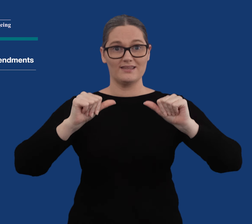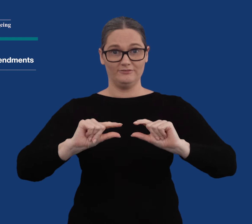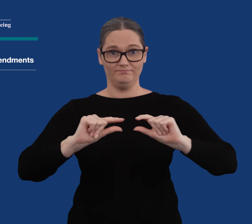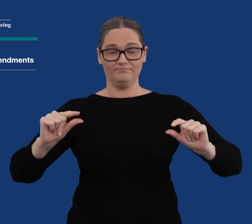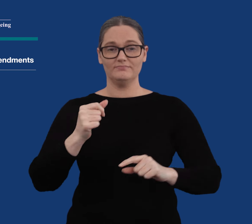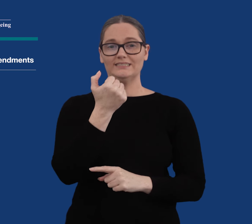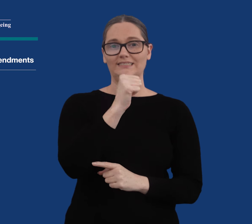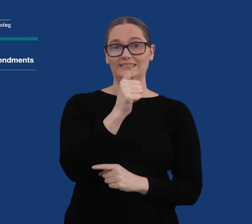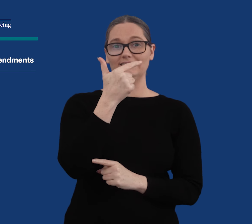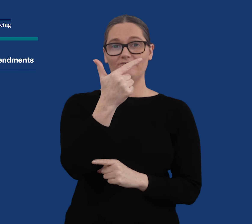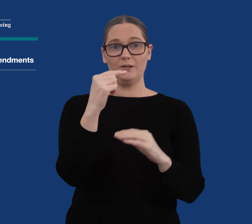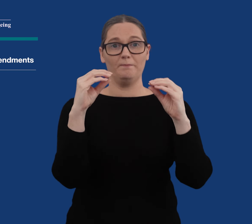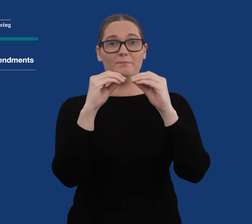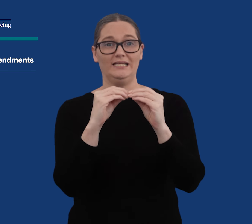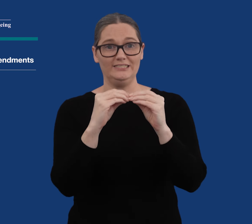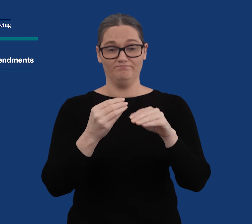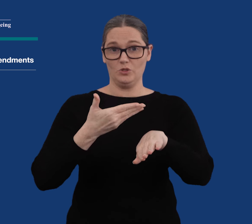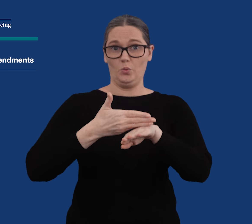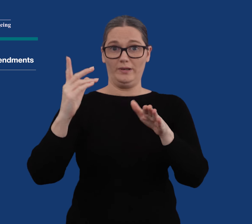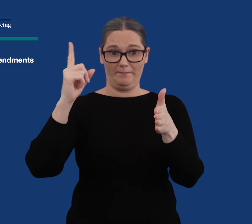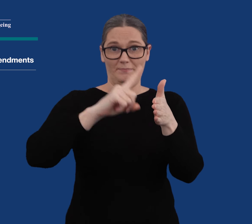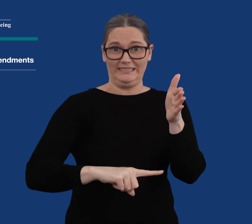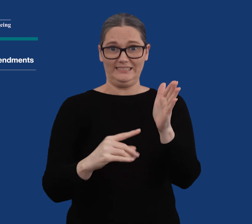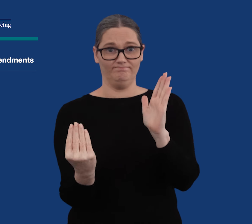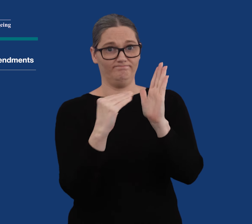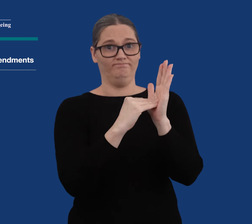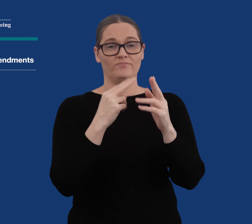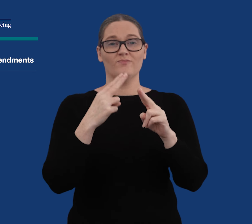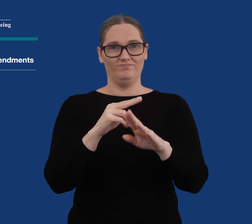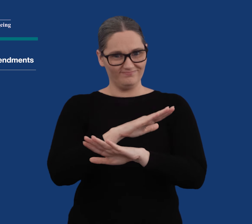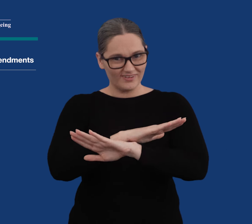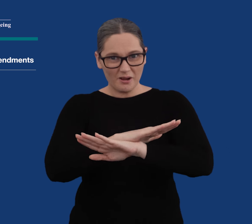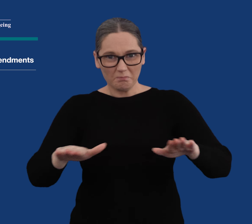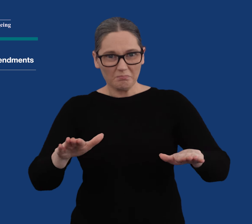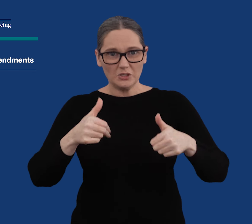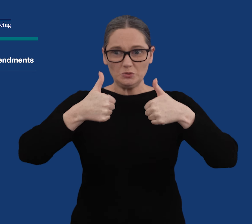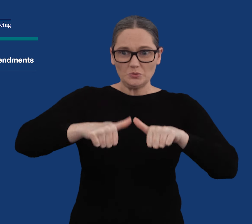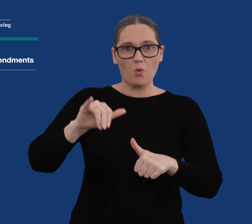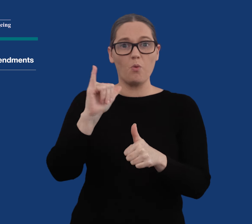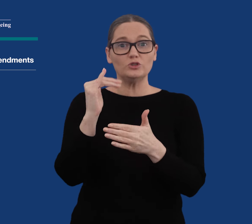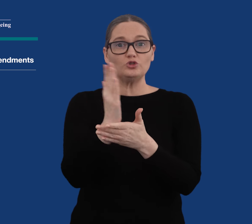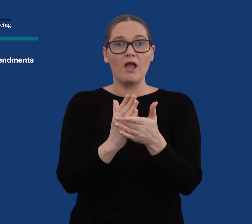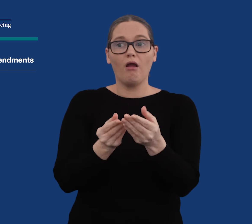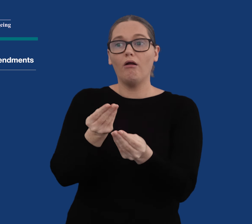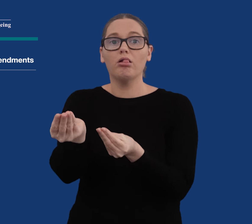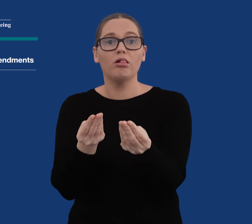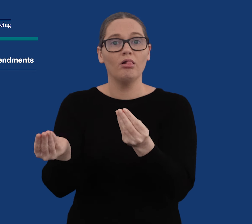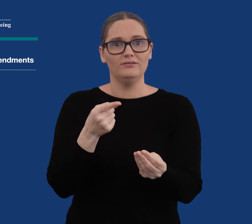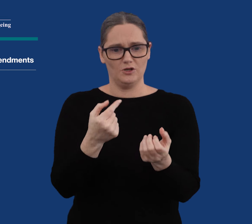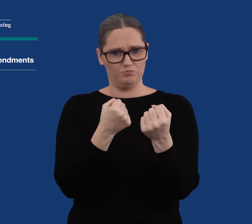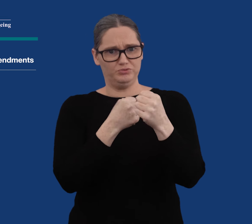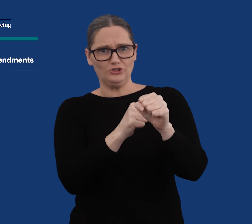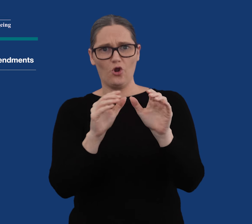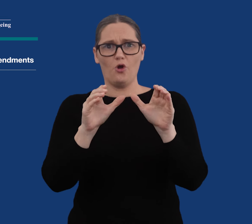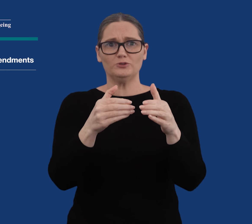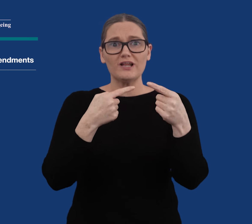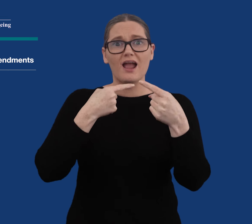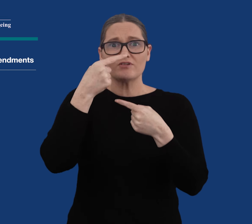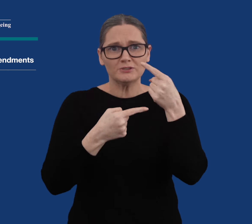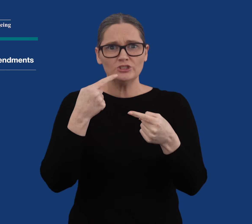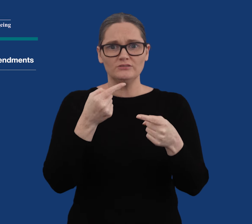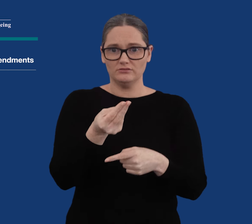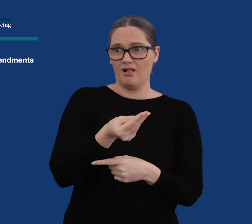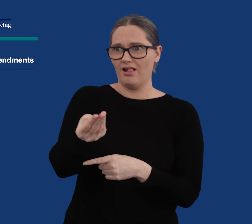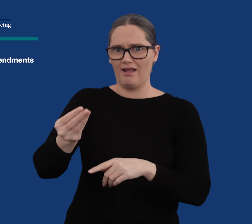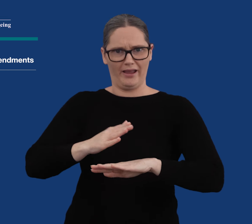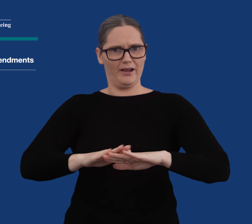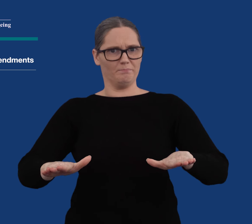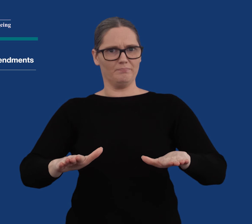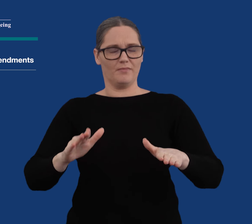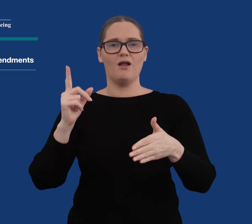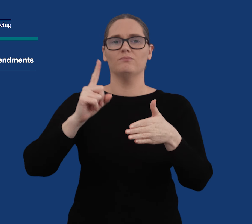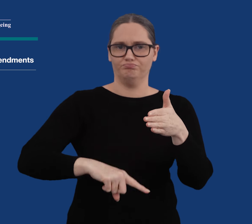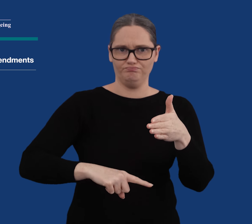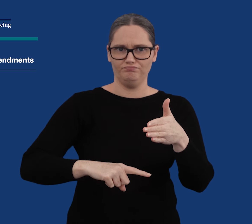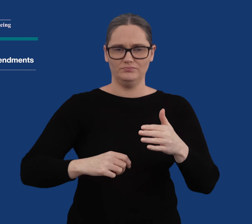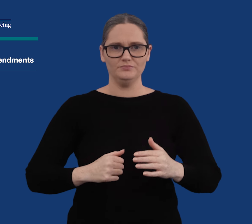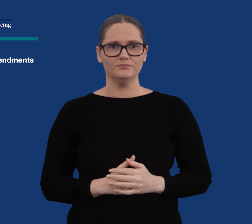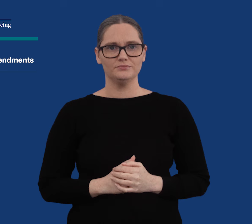• Section 67B – New civil penalty provision for unauthorised use or disclosure of protected Commission information